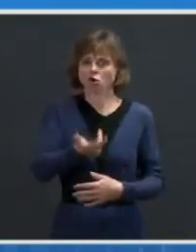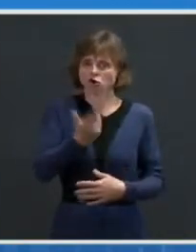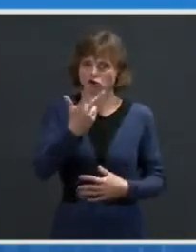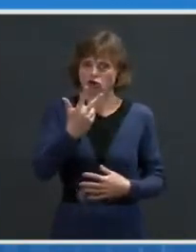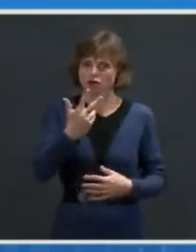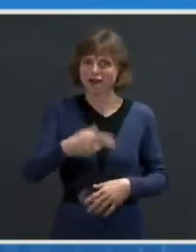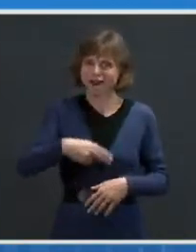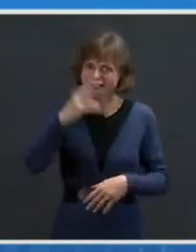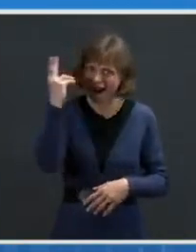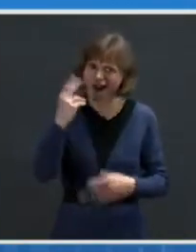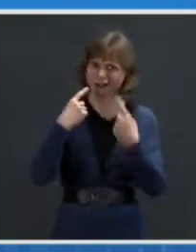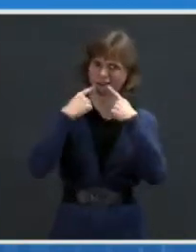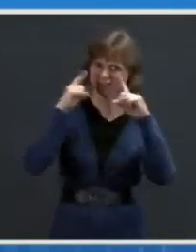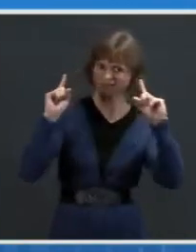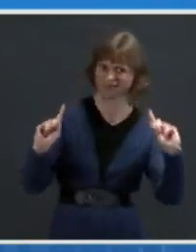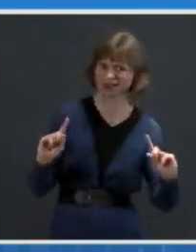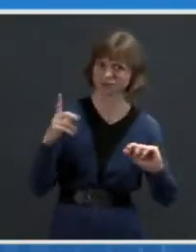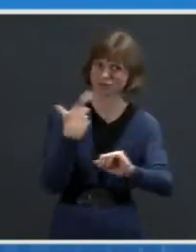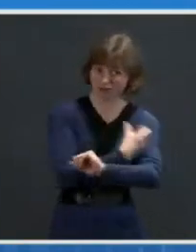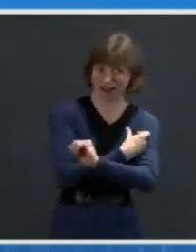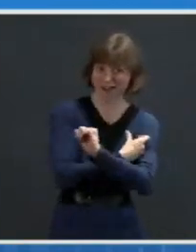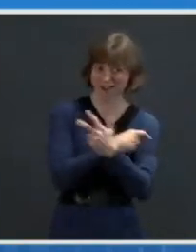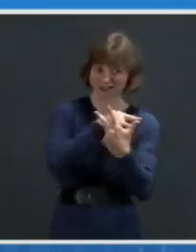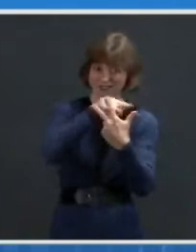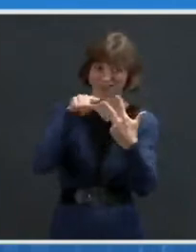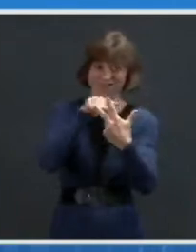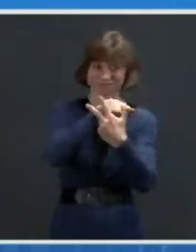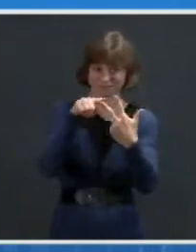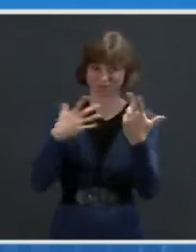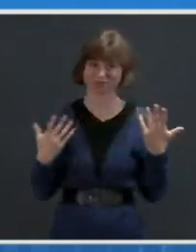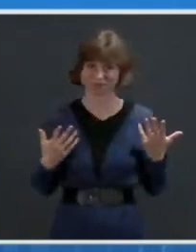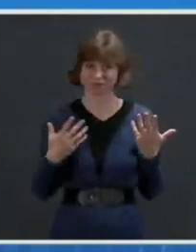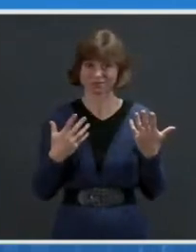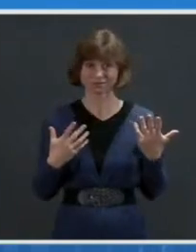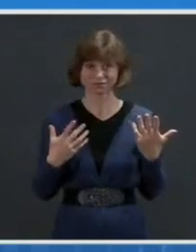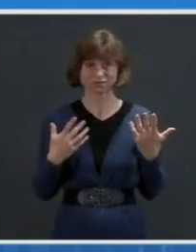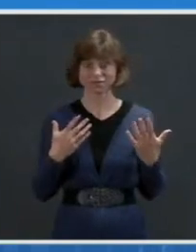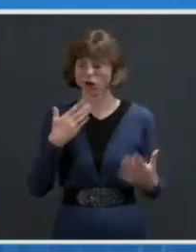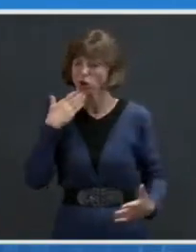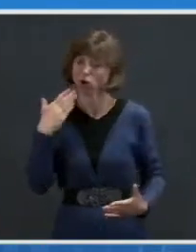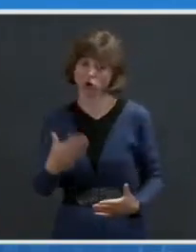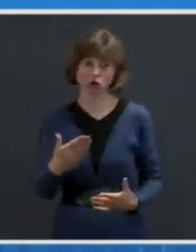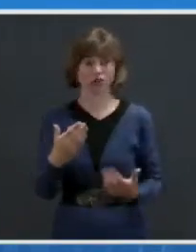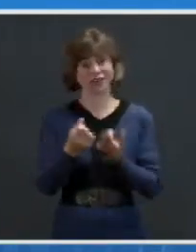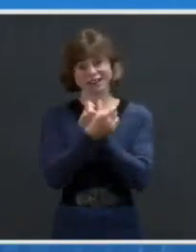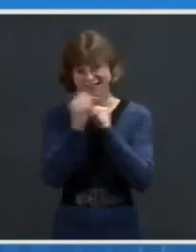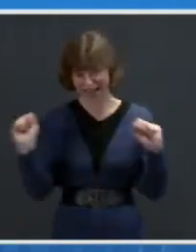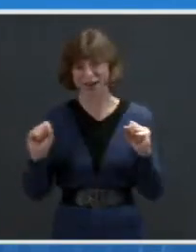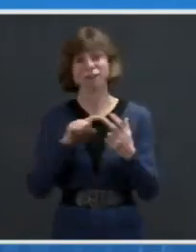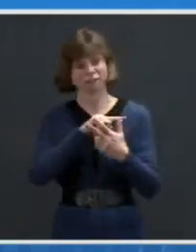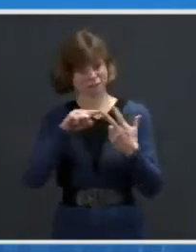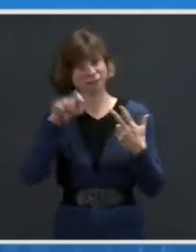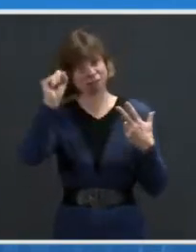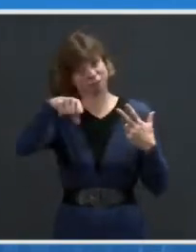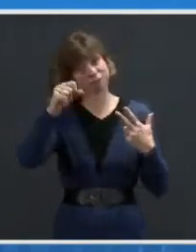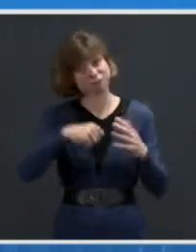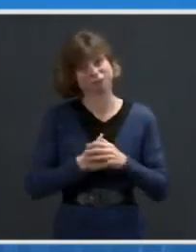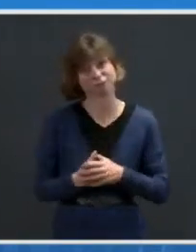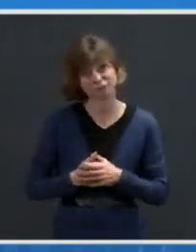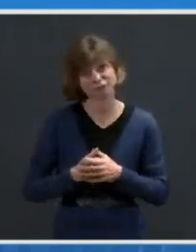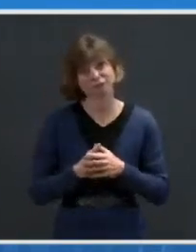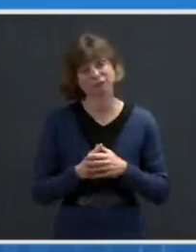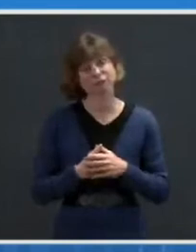WE HAVE THREE HIGHLY EFFICACIOUS